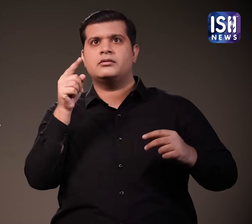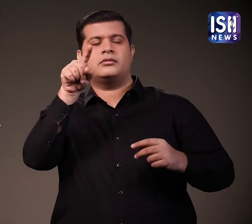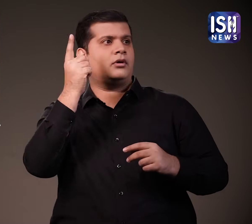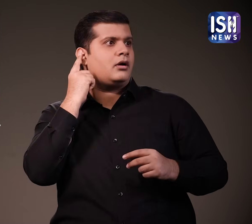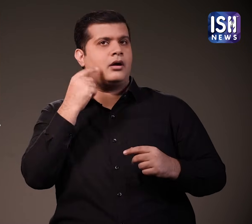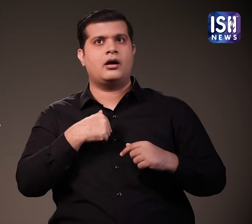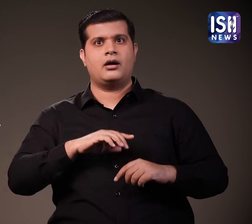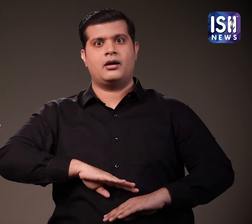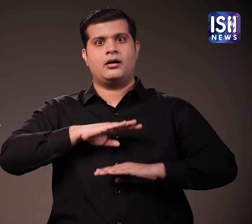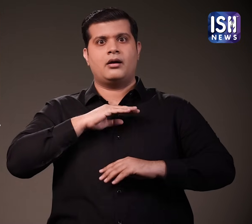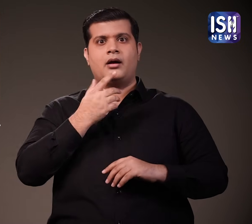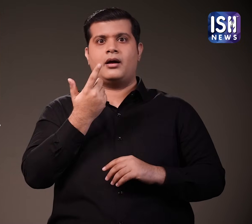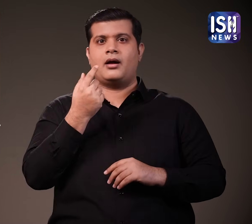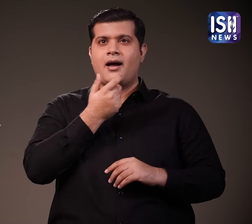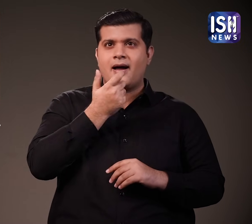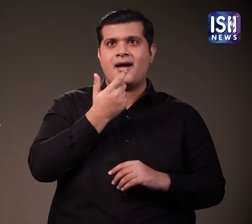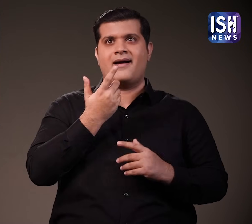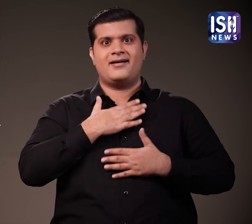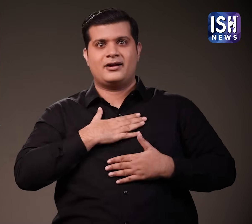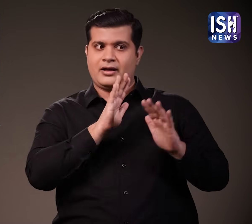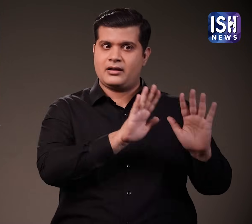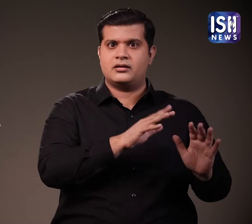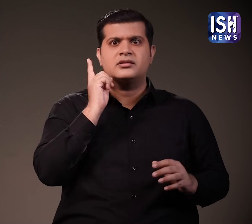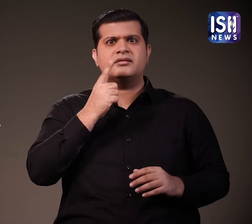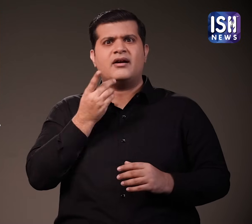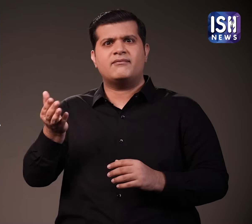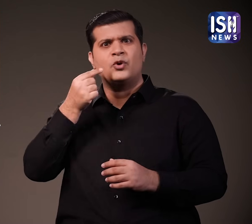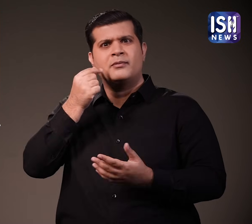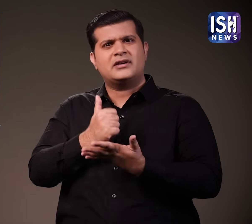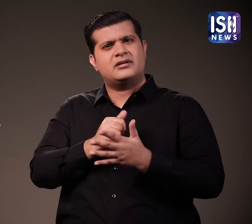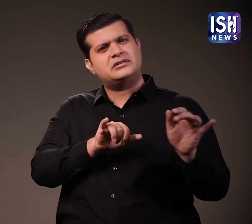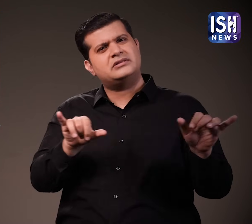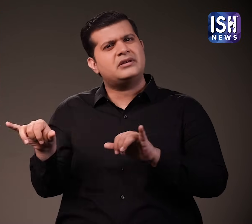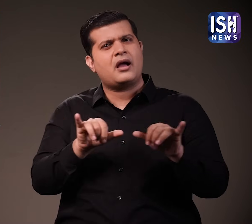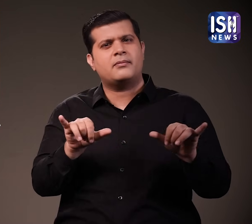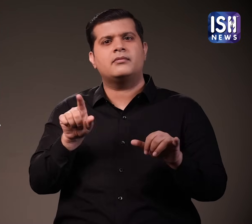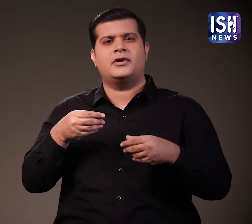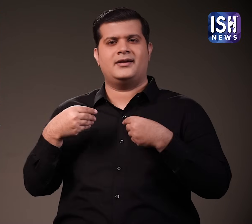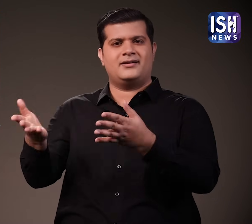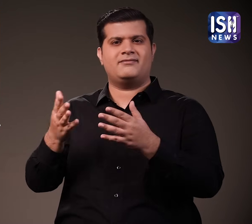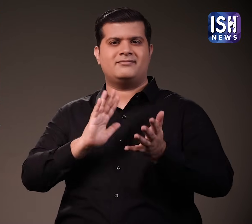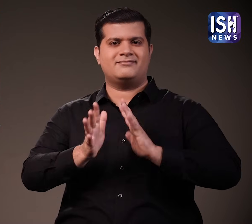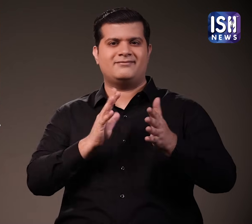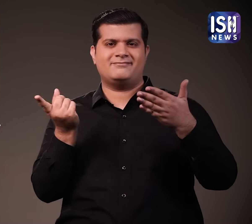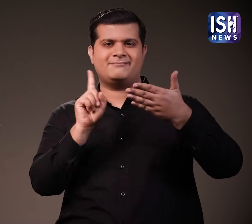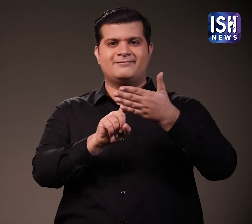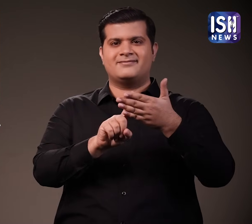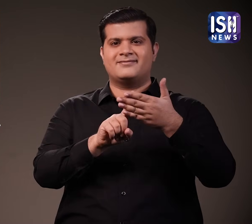Hearing people feel satisfied and enjoy when they can hear and understand dialouges in their language. Similarly it is a Deaf person's human right to watch a movie with ISL interpretation.